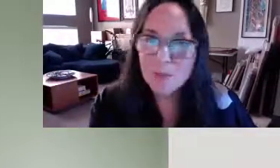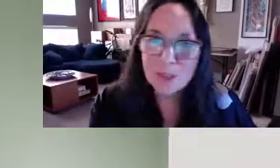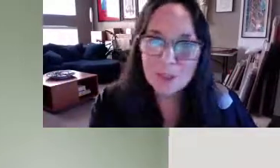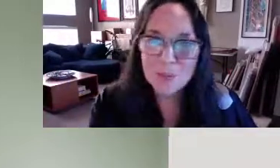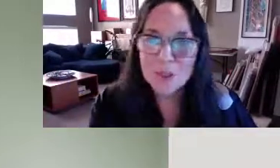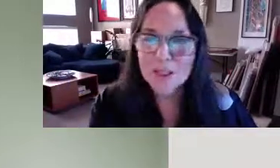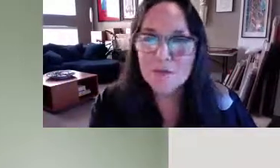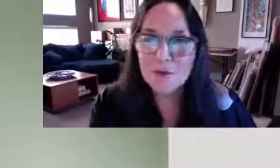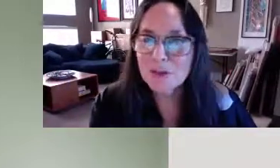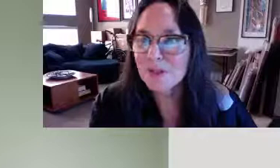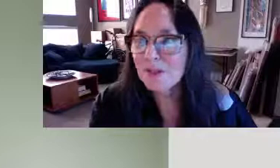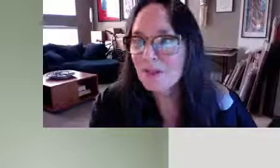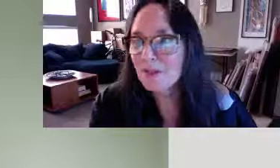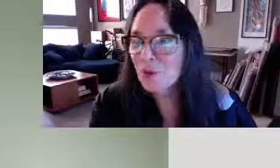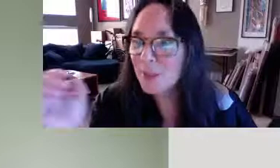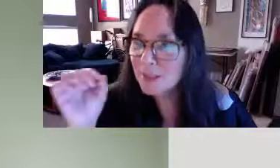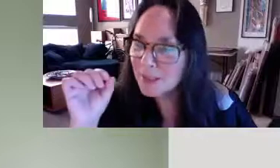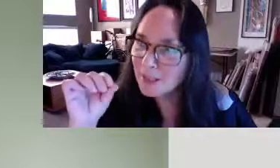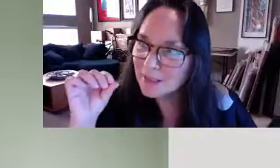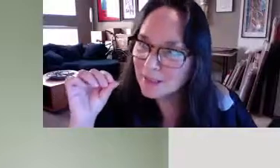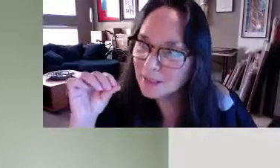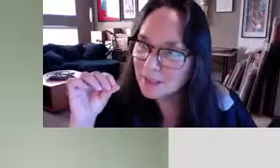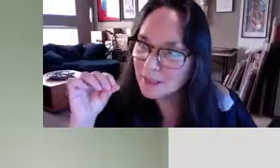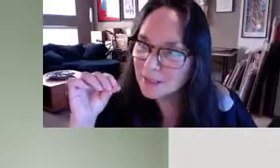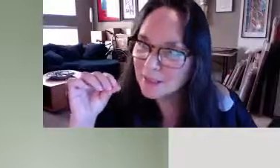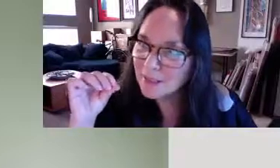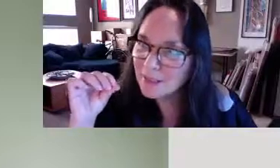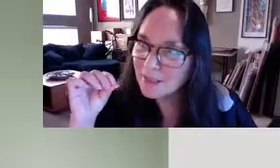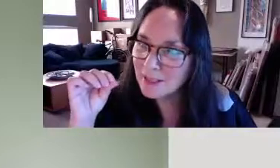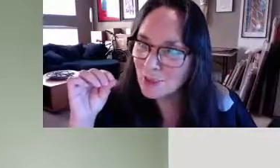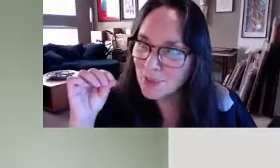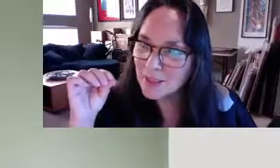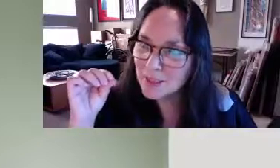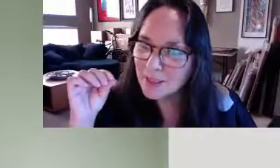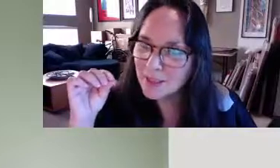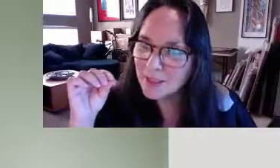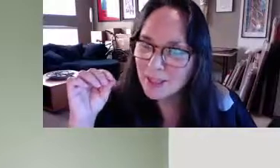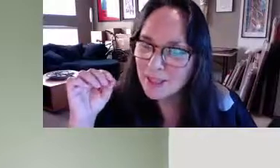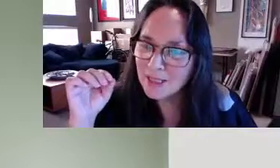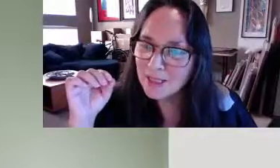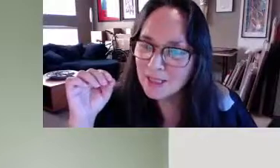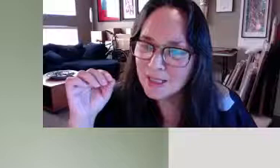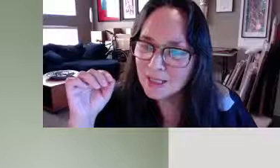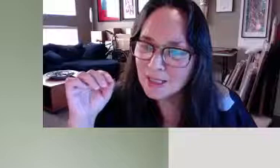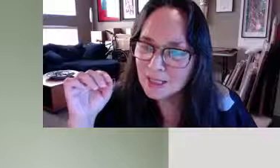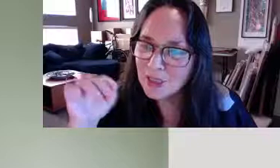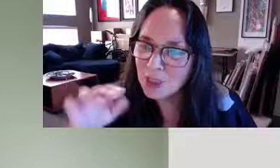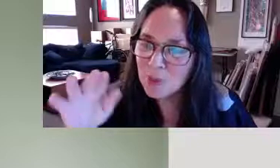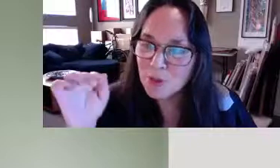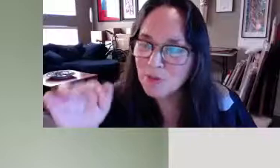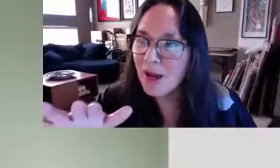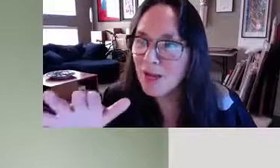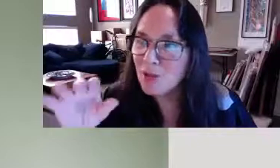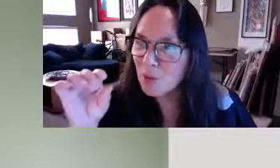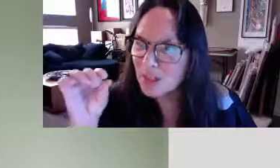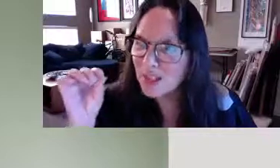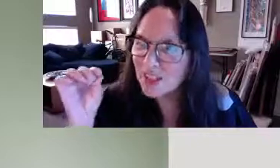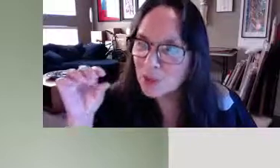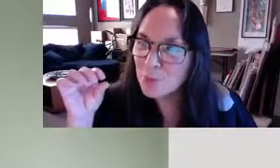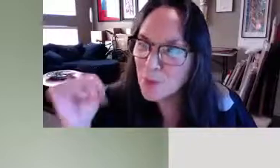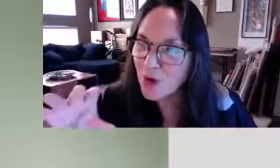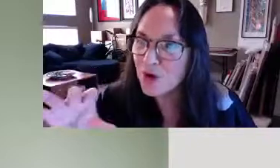something completely different you know but it's that the spirit of hydro it's that spark